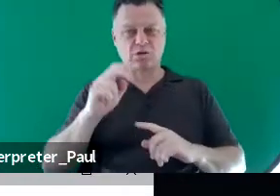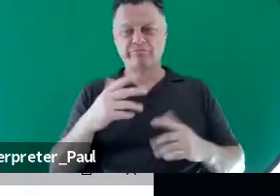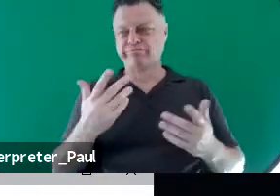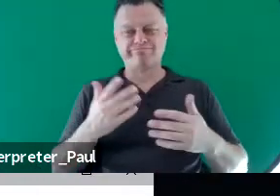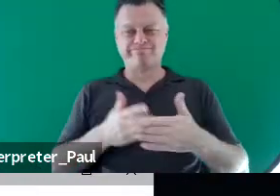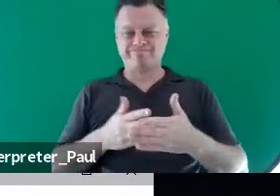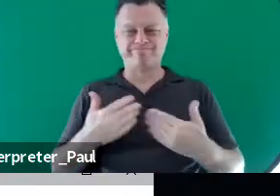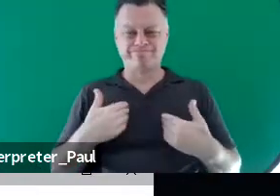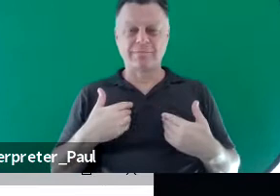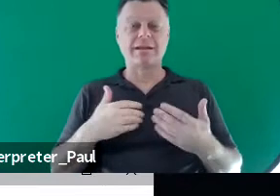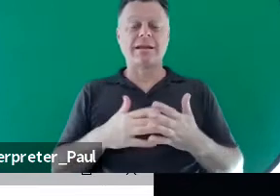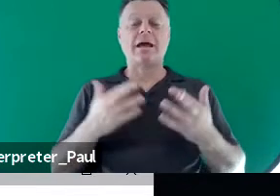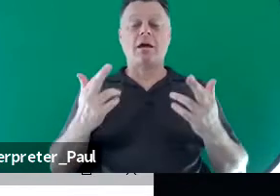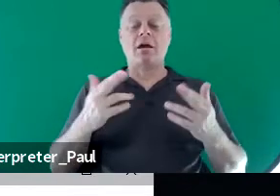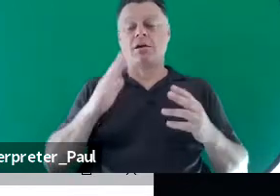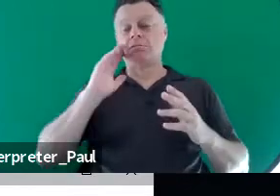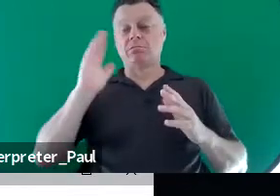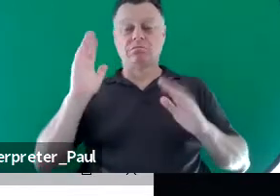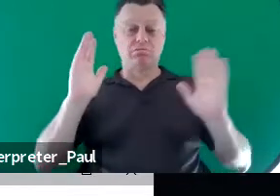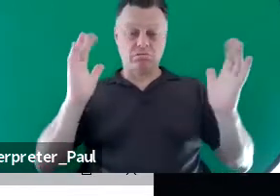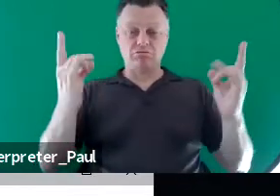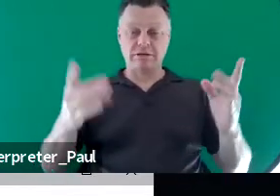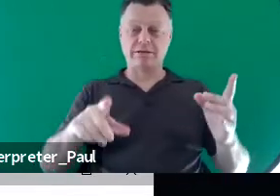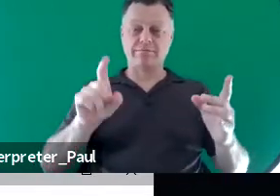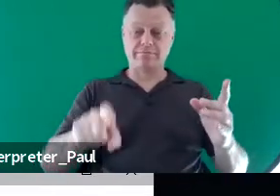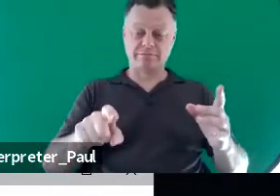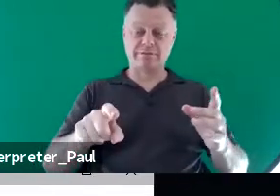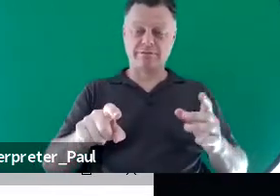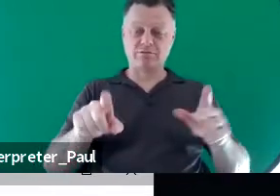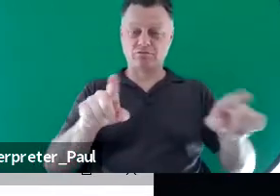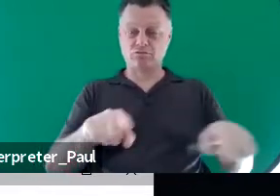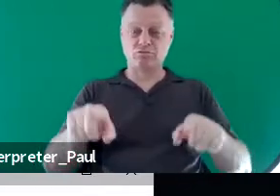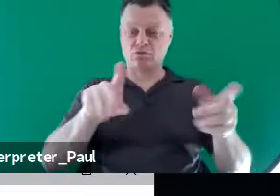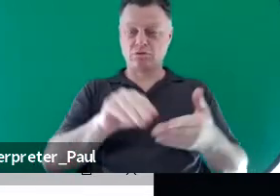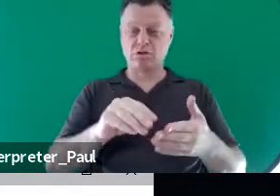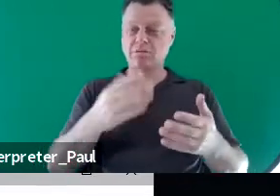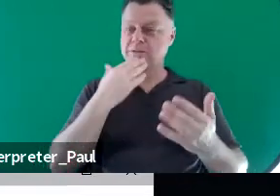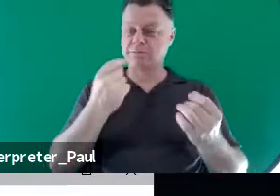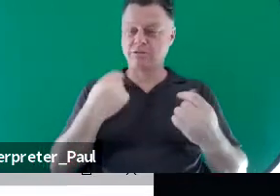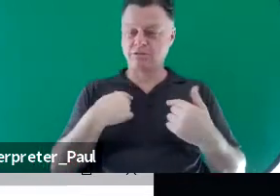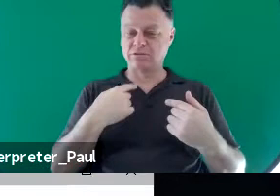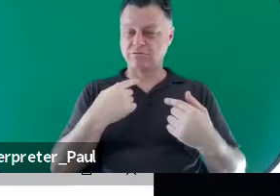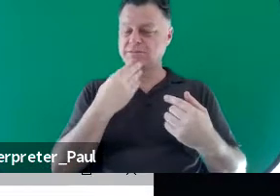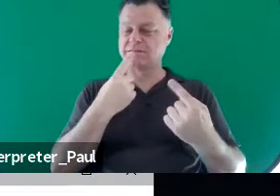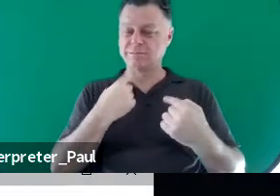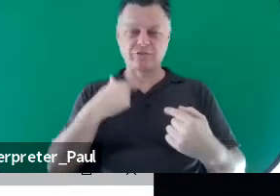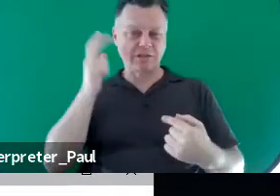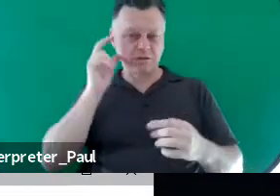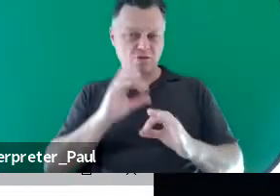to hear that, please let me know via the comments if that's not the case. I’m the